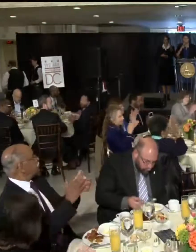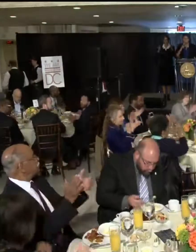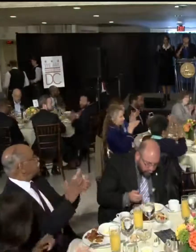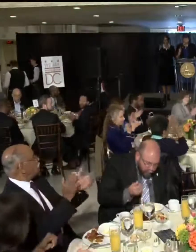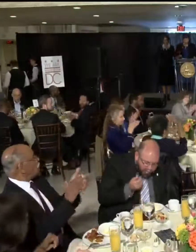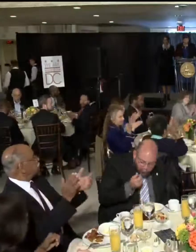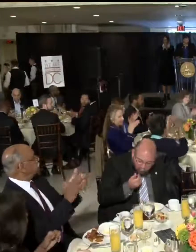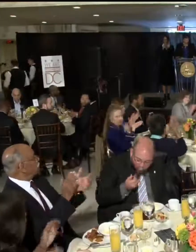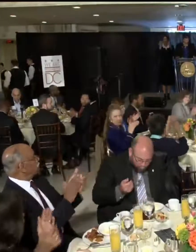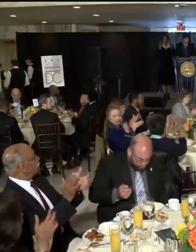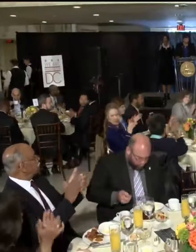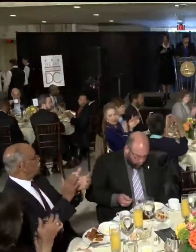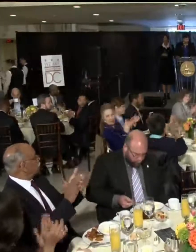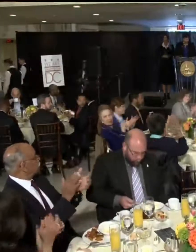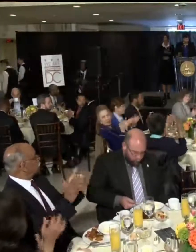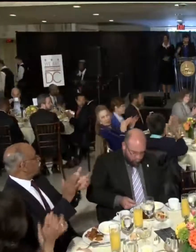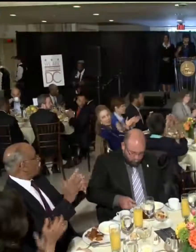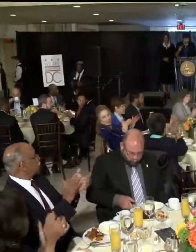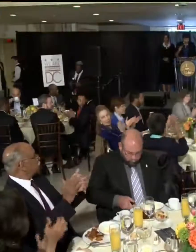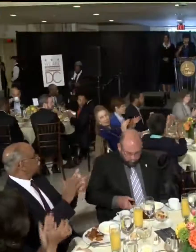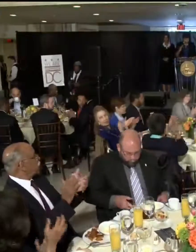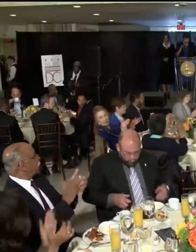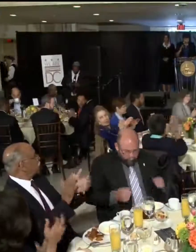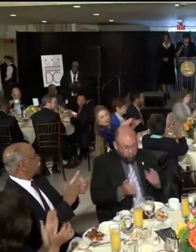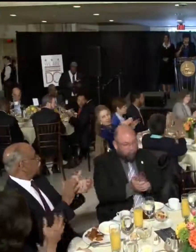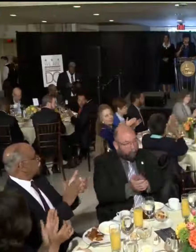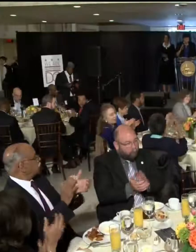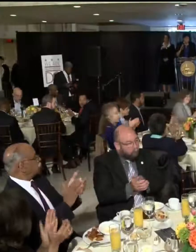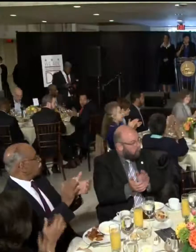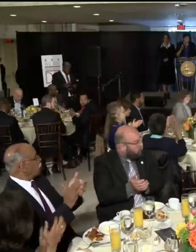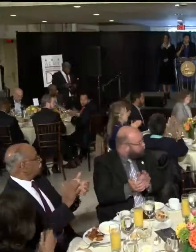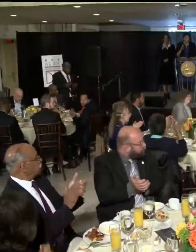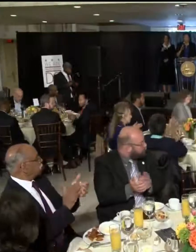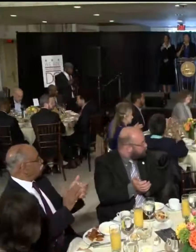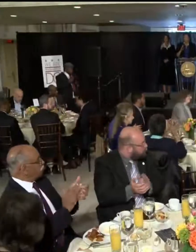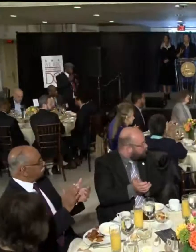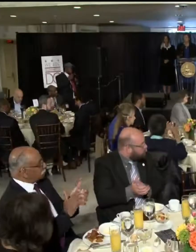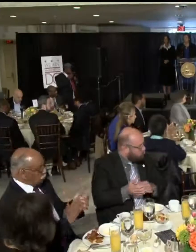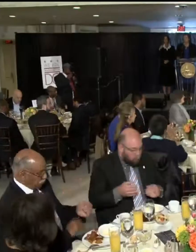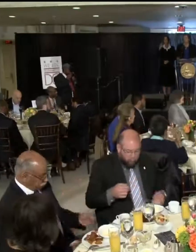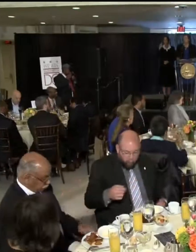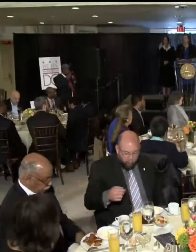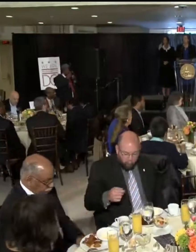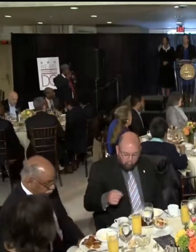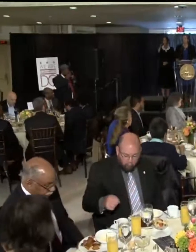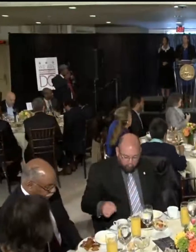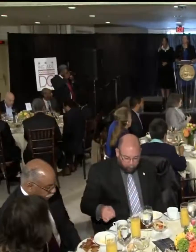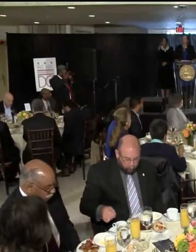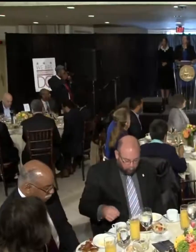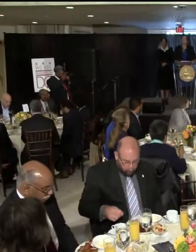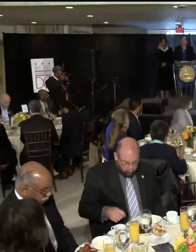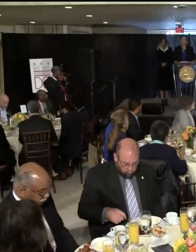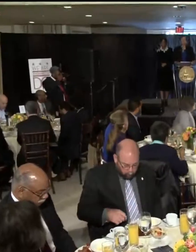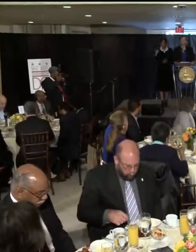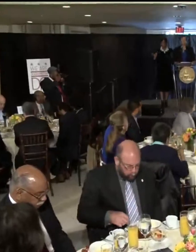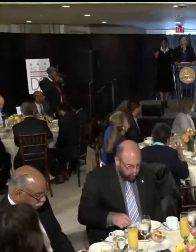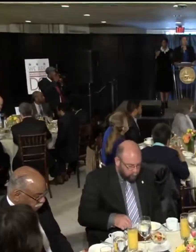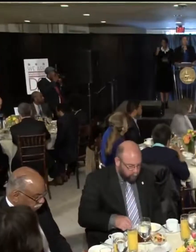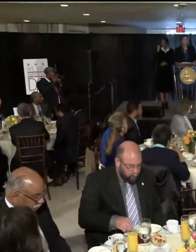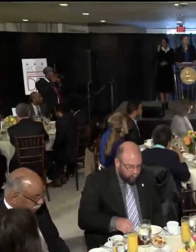SO YOU KNOW WHY WE ARE HERE. LAST YEAR WHEN WE HAD THIS